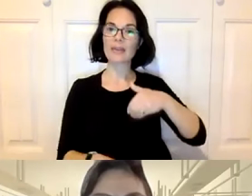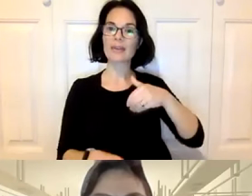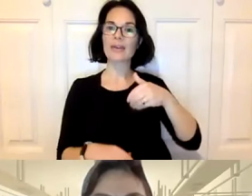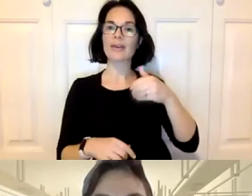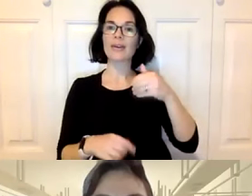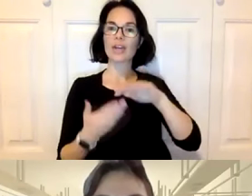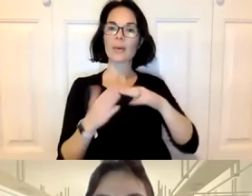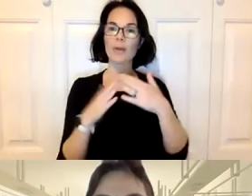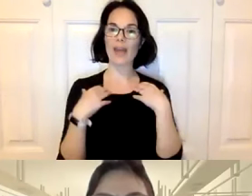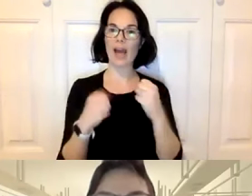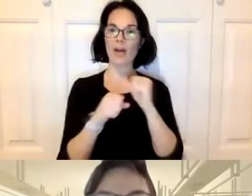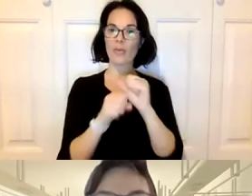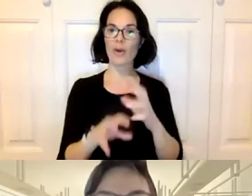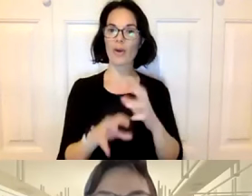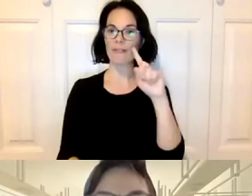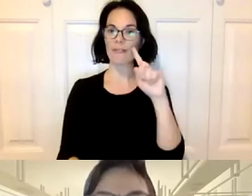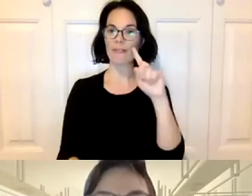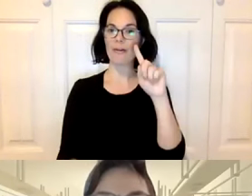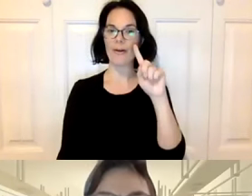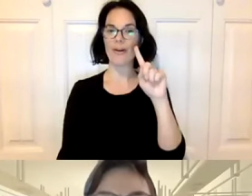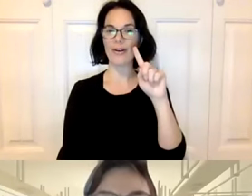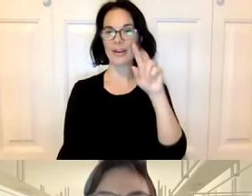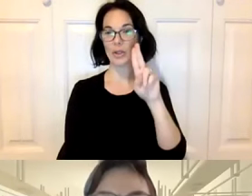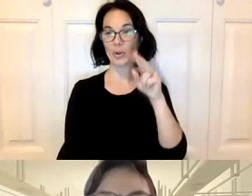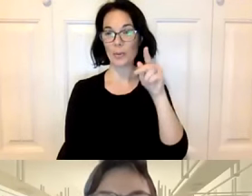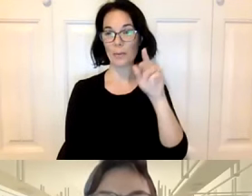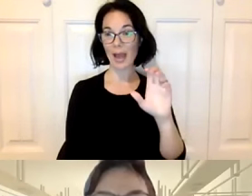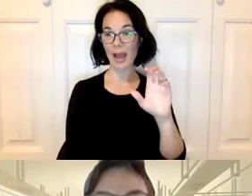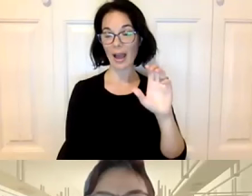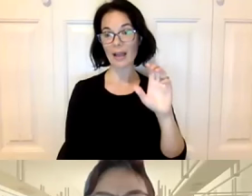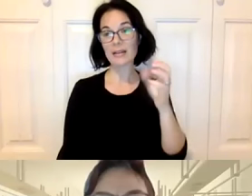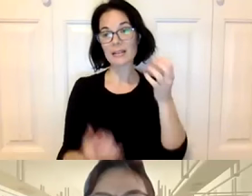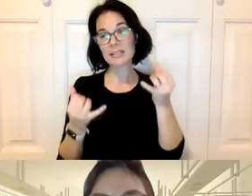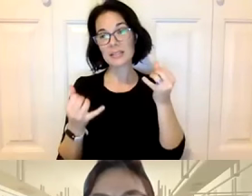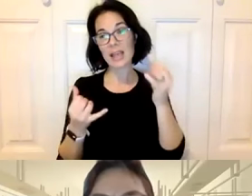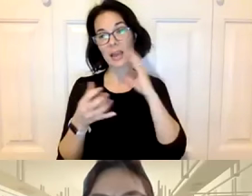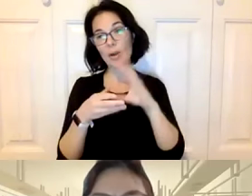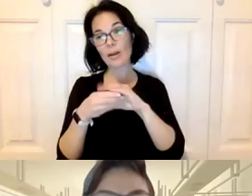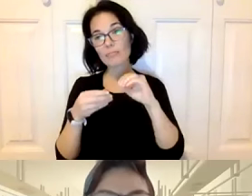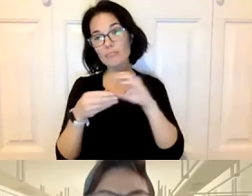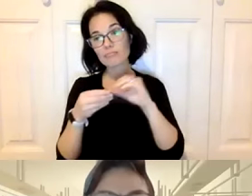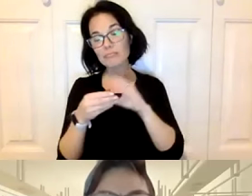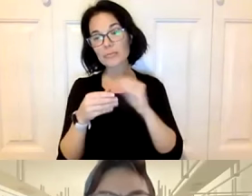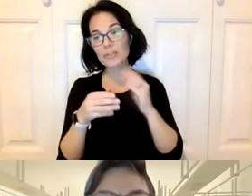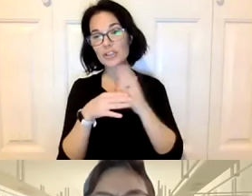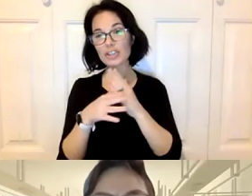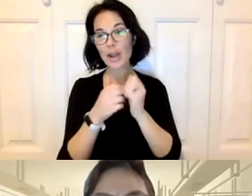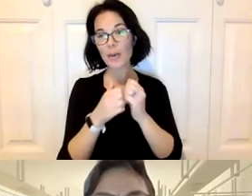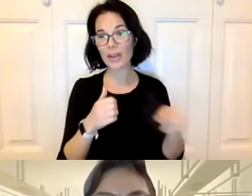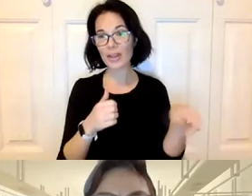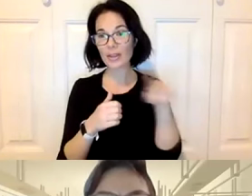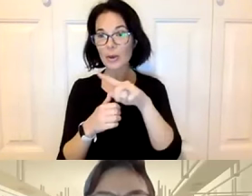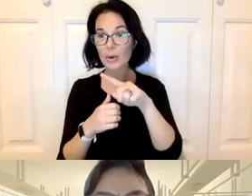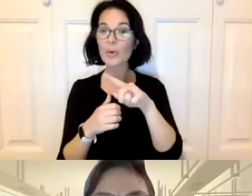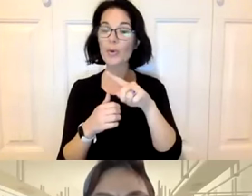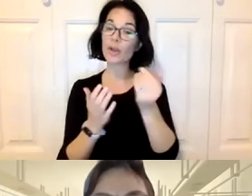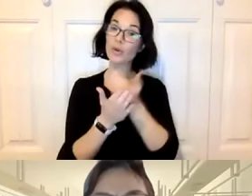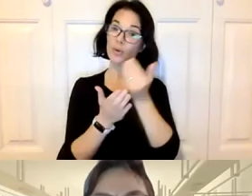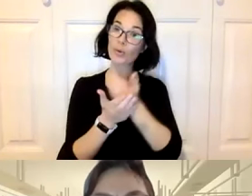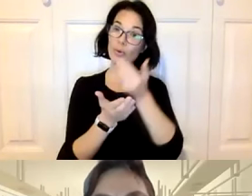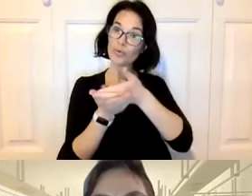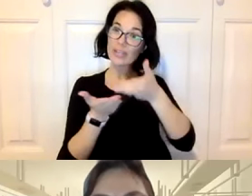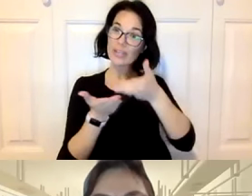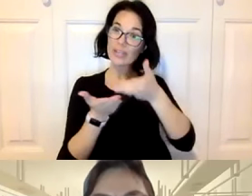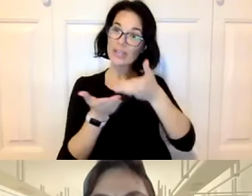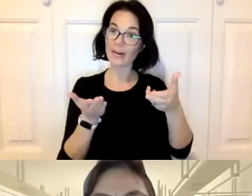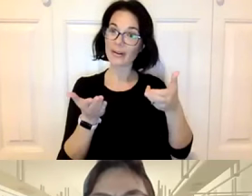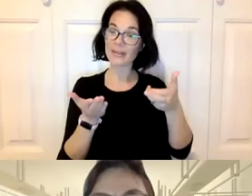today I will share with you about the new resource that is now available in San Diego County.